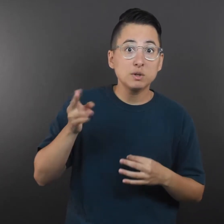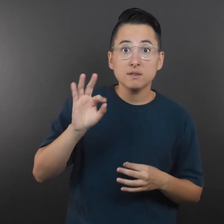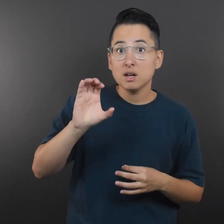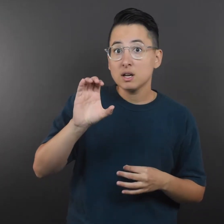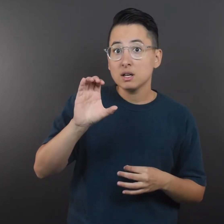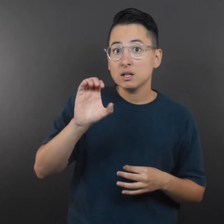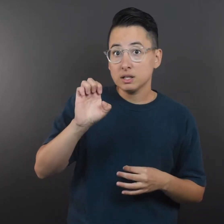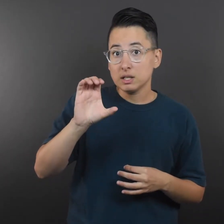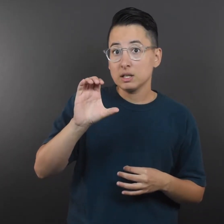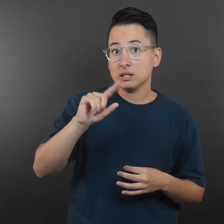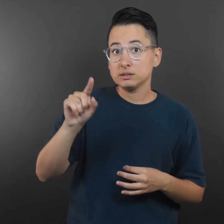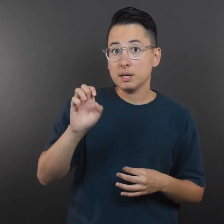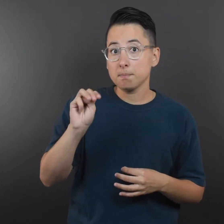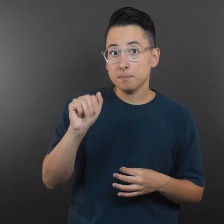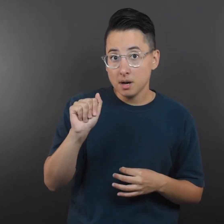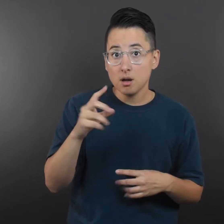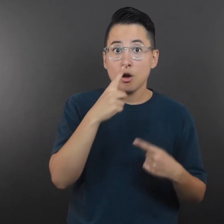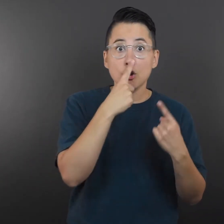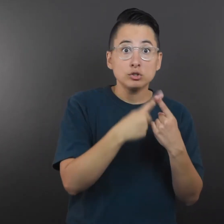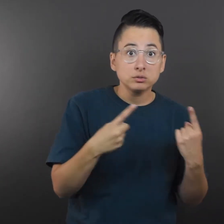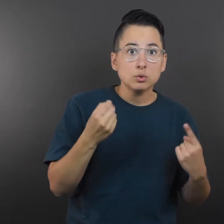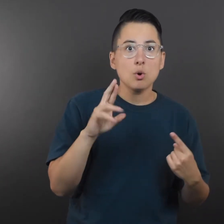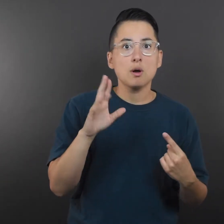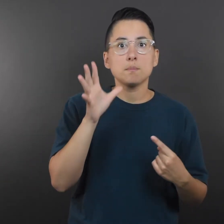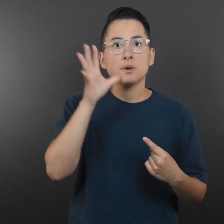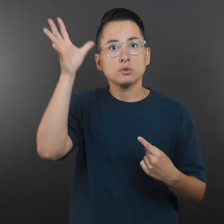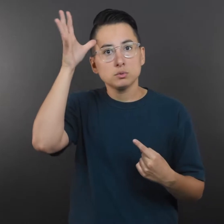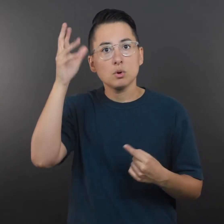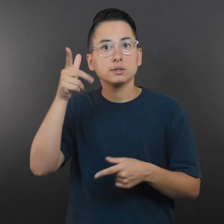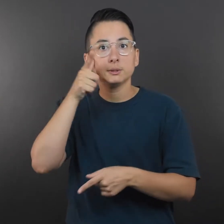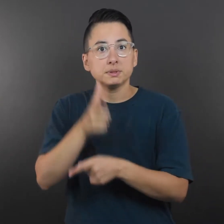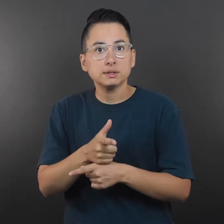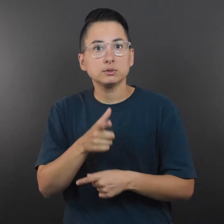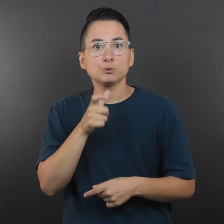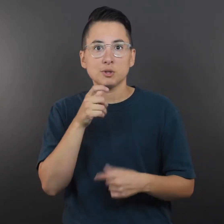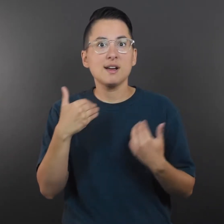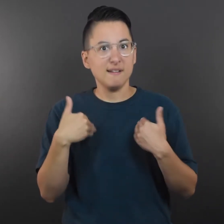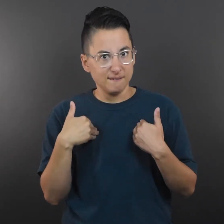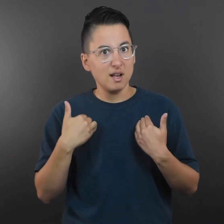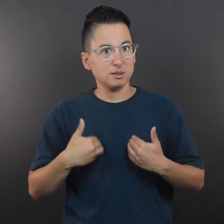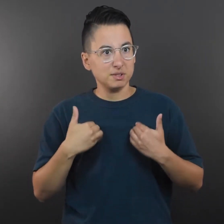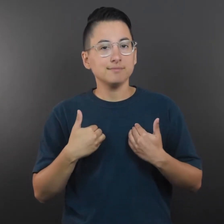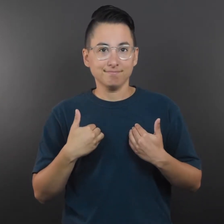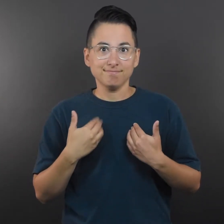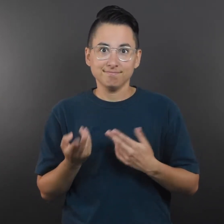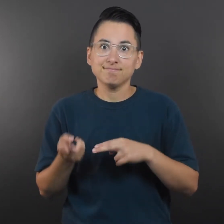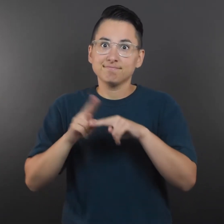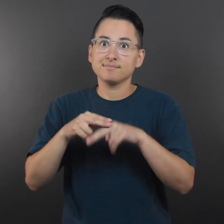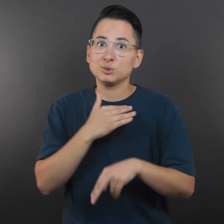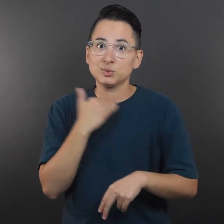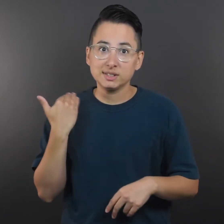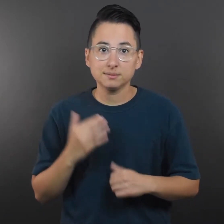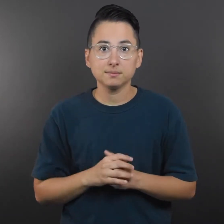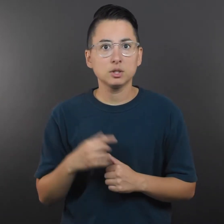Having a family history of eczema, allergies, or having parents or siblings that have asthma